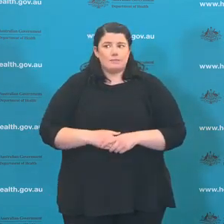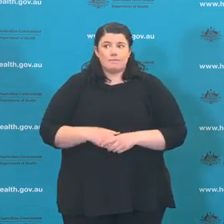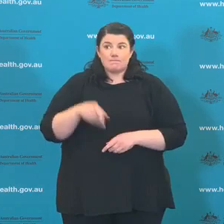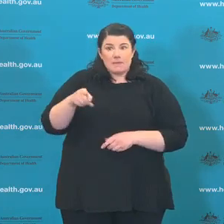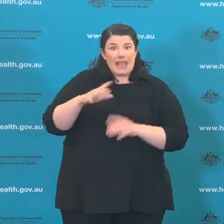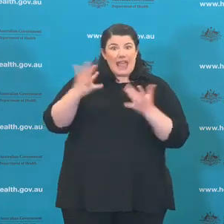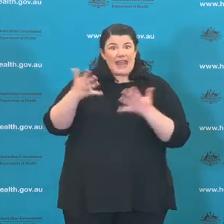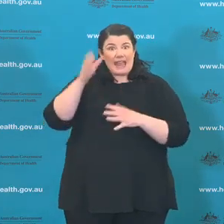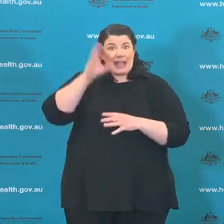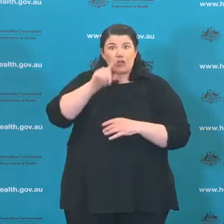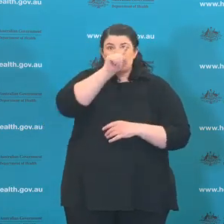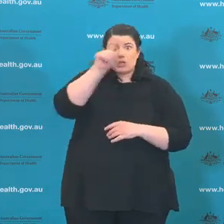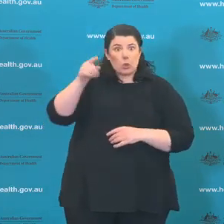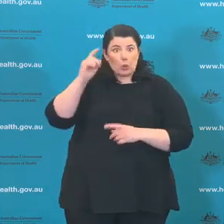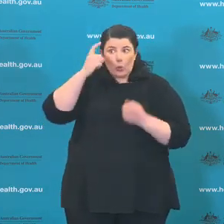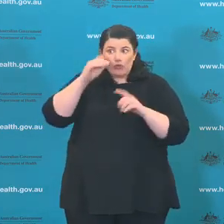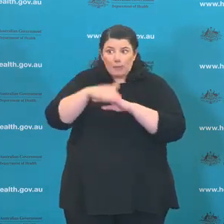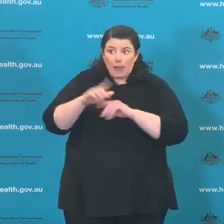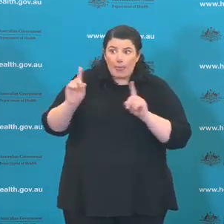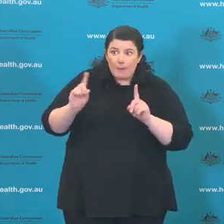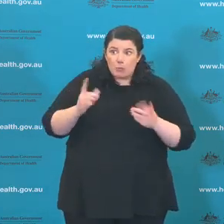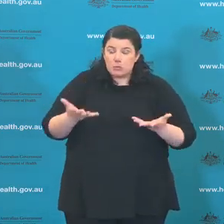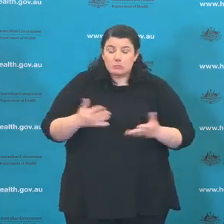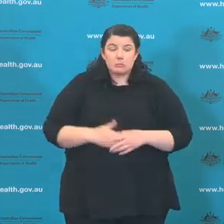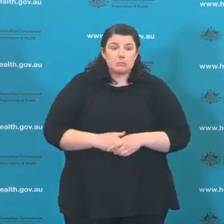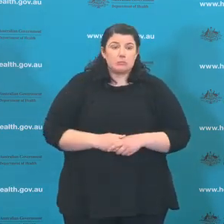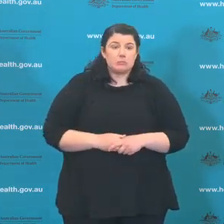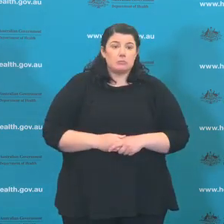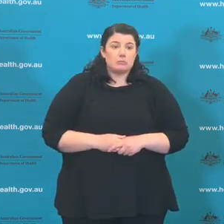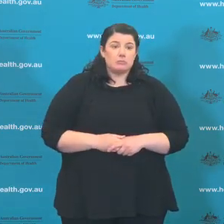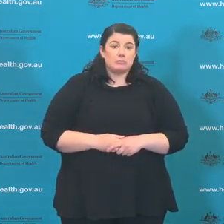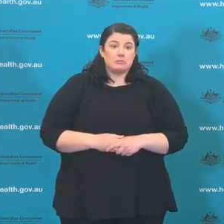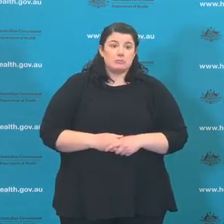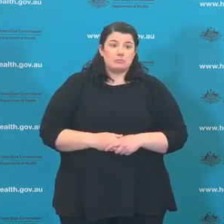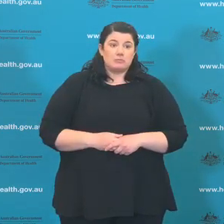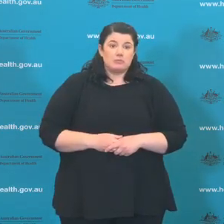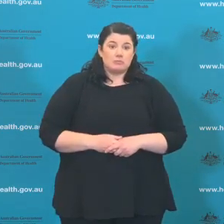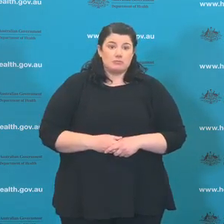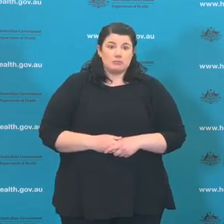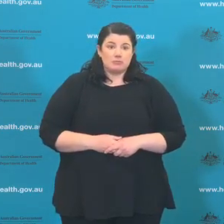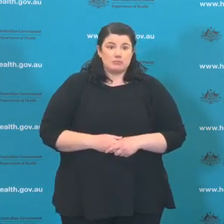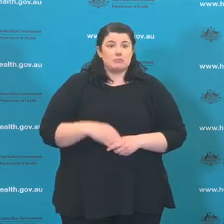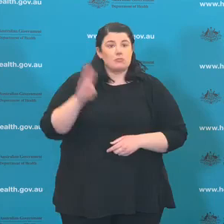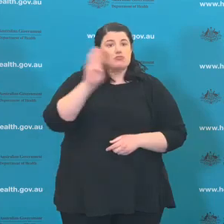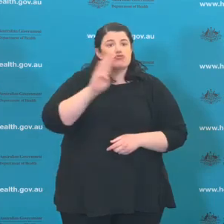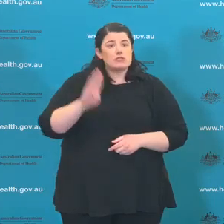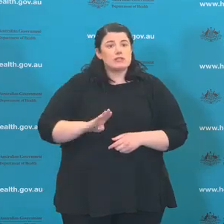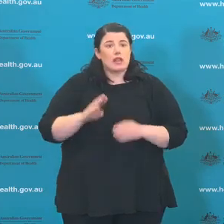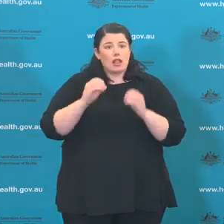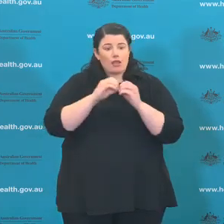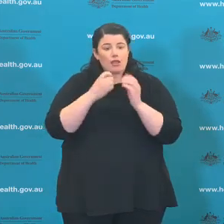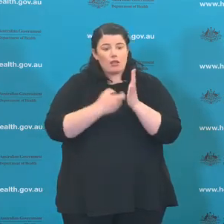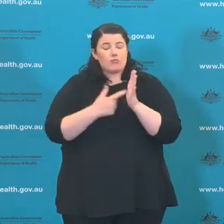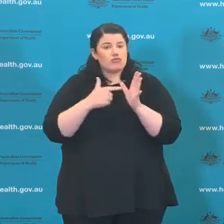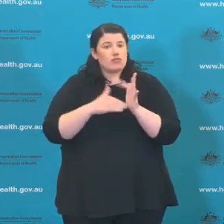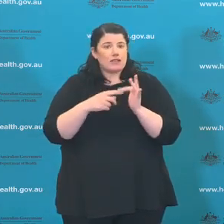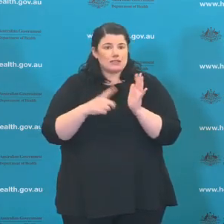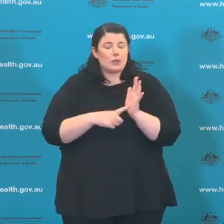Well, I think you would not be in any doubt to see that Brazil clearly has got some enormous challenges in the numbers